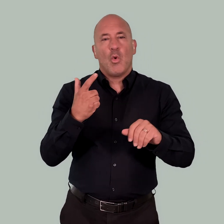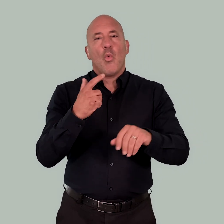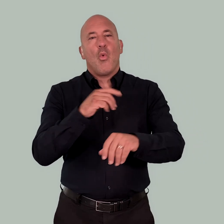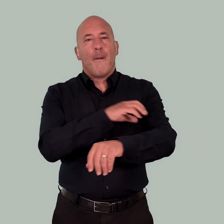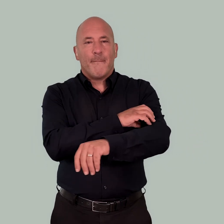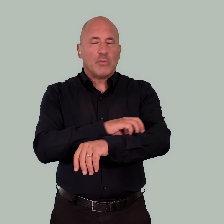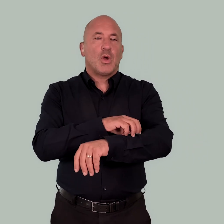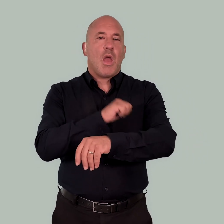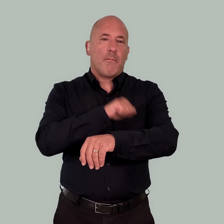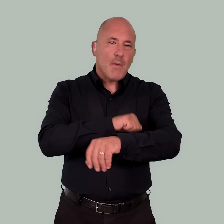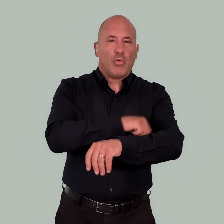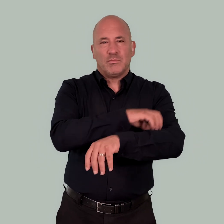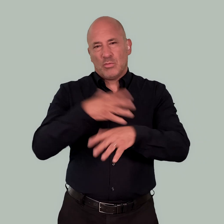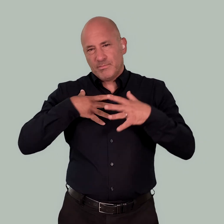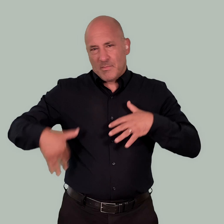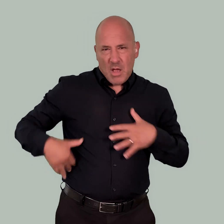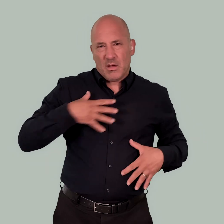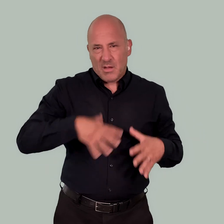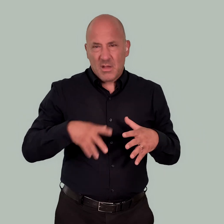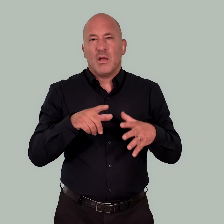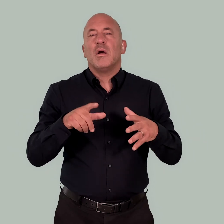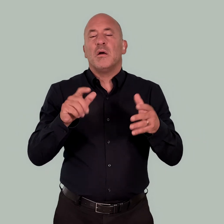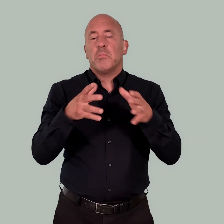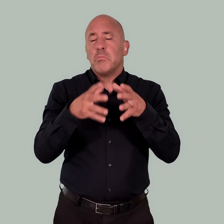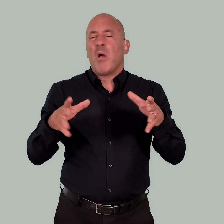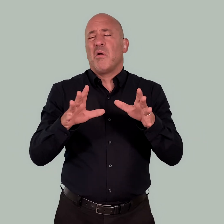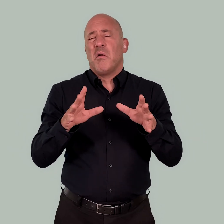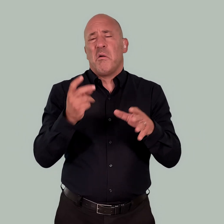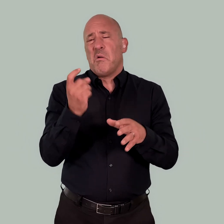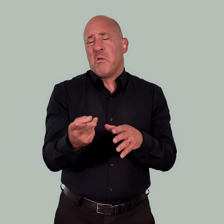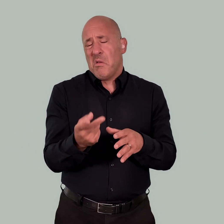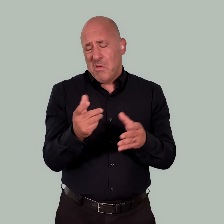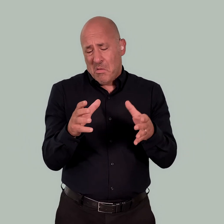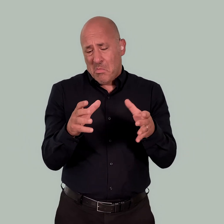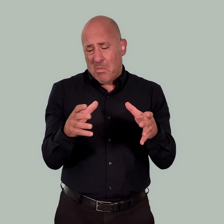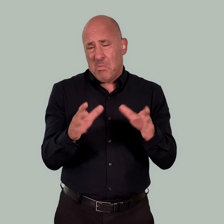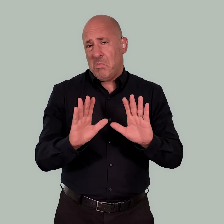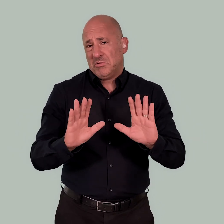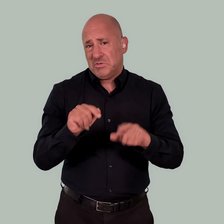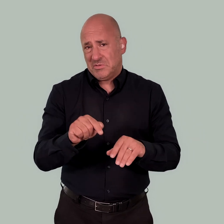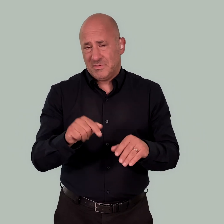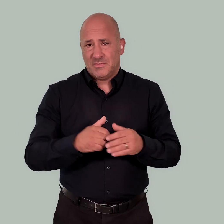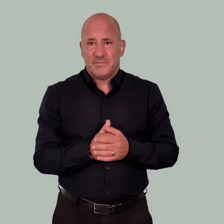with relatively little change in the prevalence of musculoskeletal conditions.